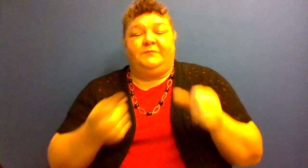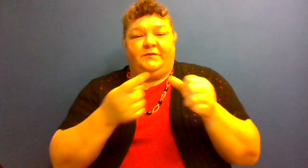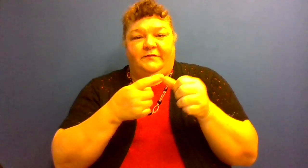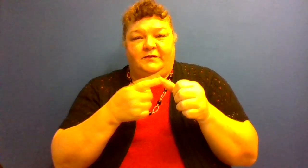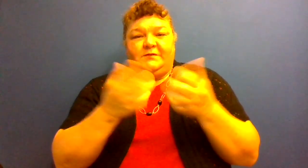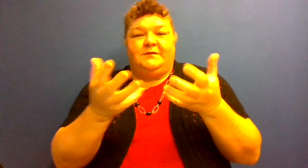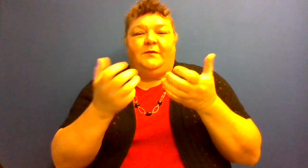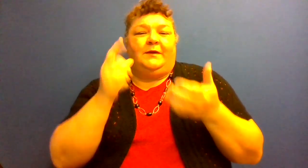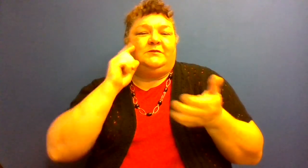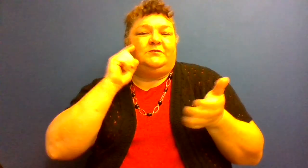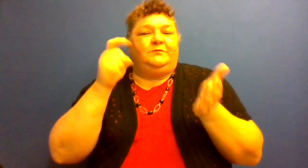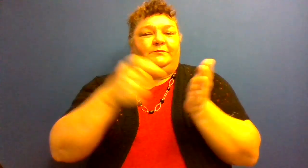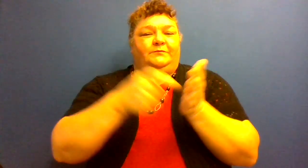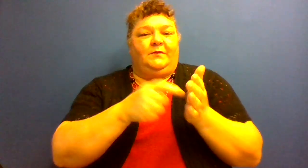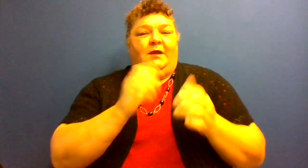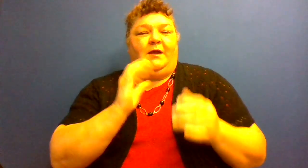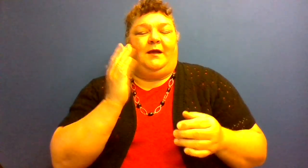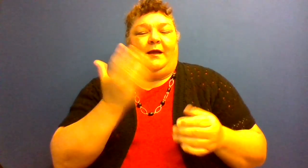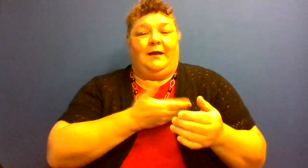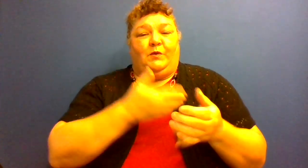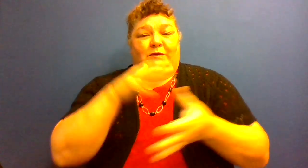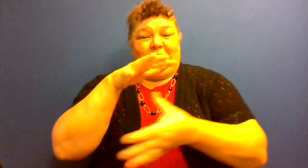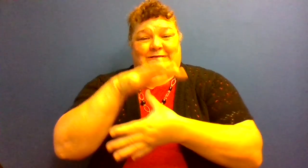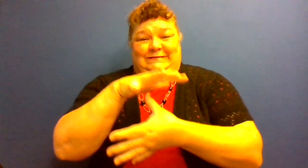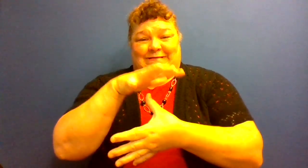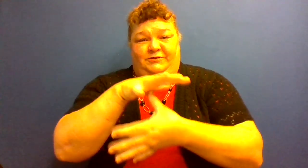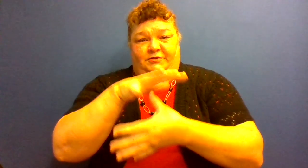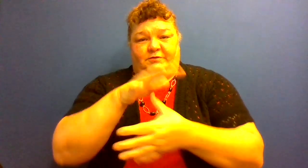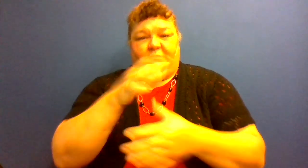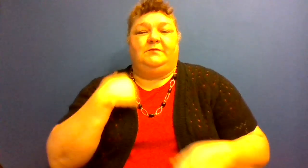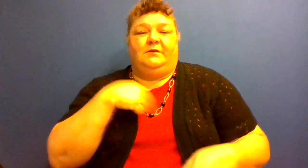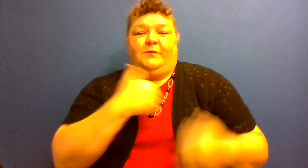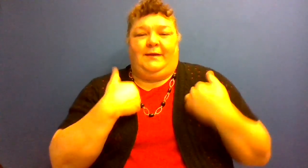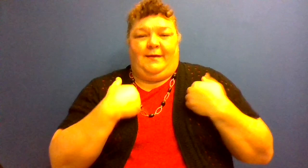First, I want to recognize the two seniors we have this year.